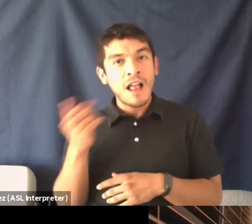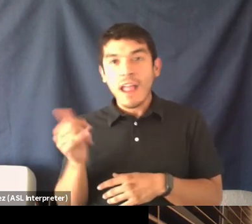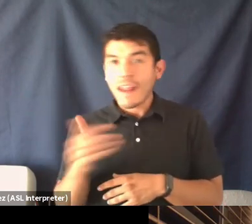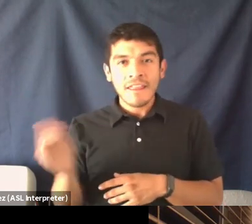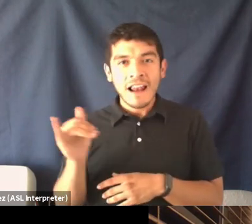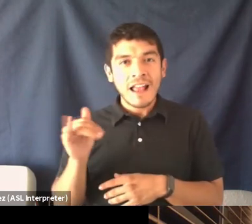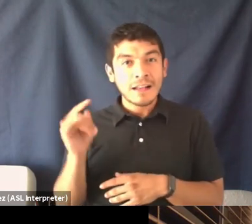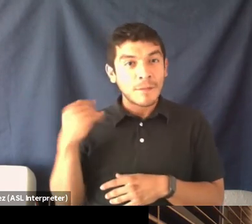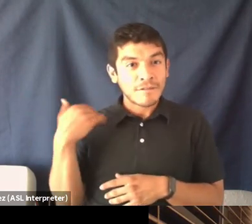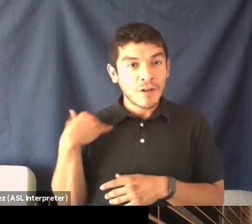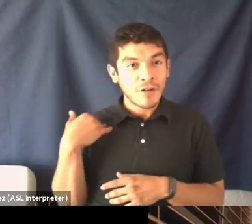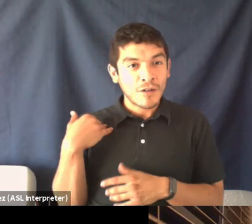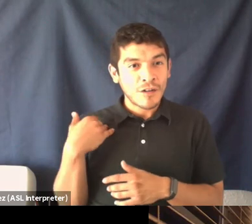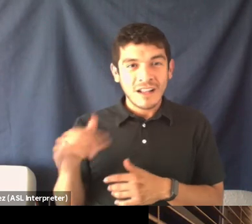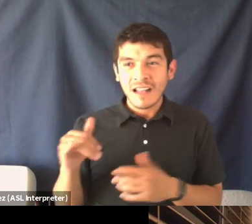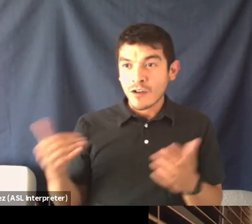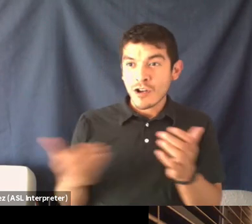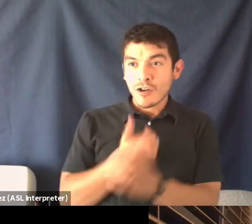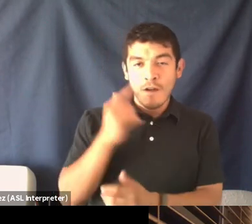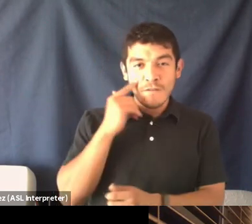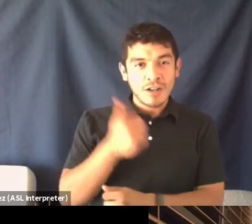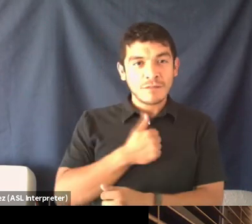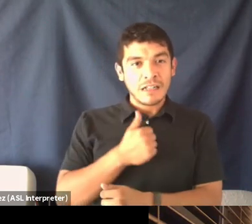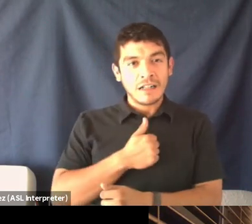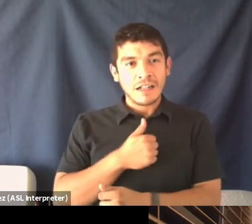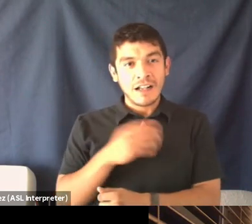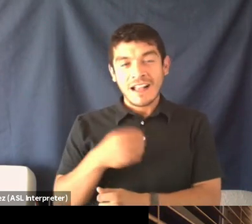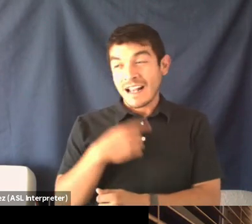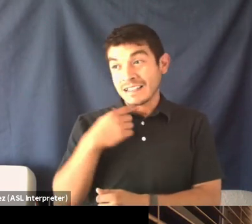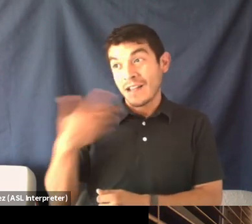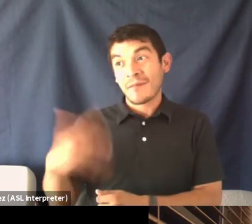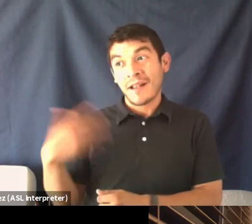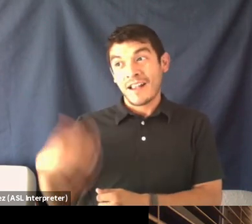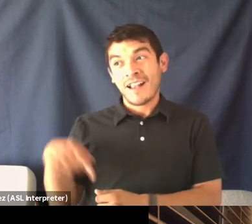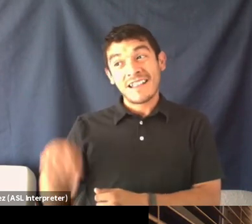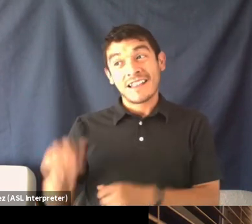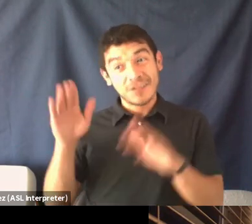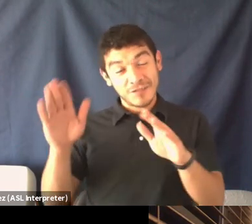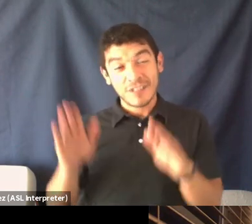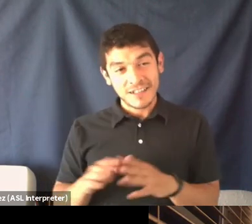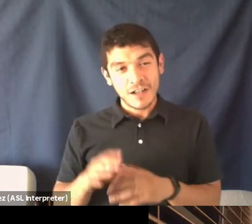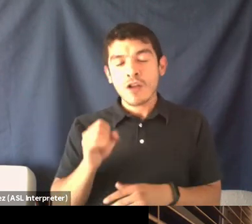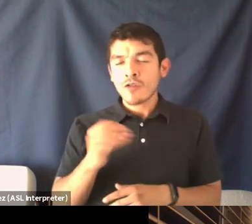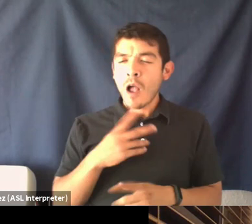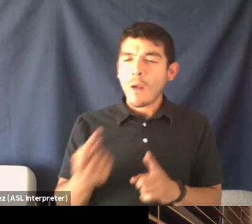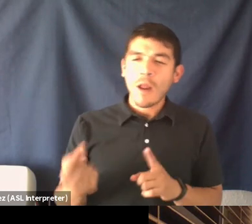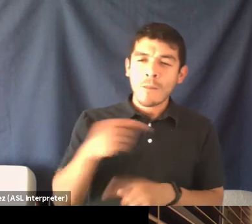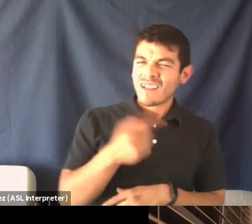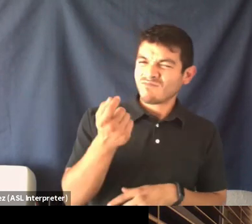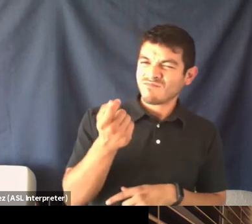Like it was like flavatory to him. And I was like, Whoa, this is great. So I wanna go back a little bit to